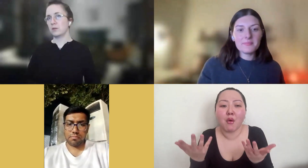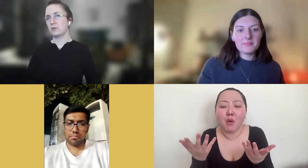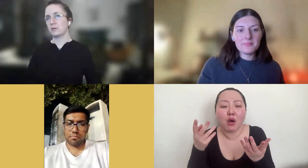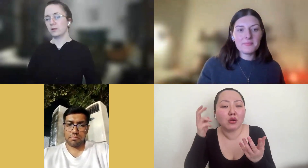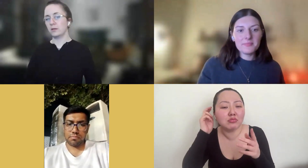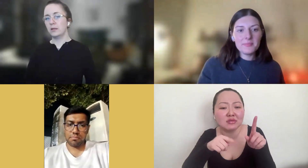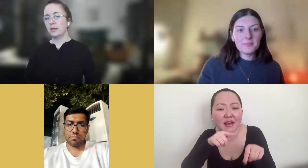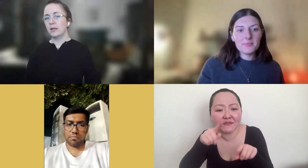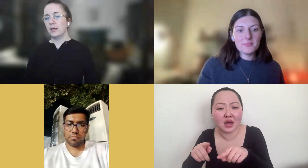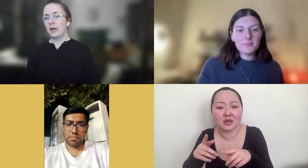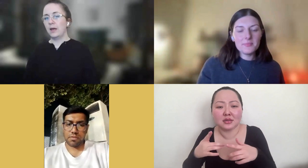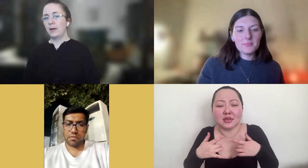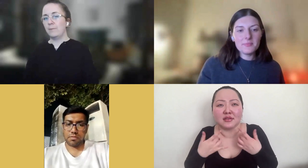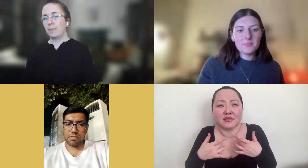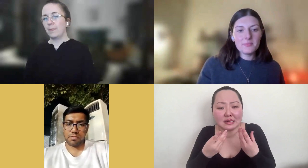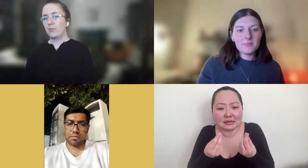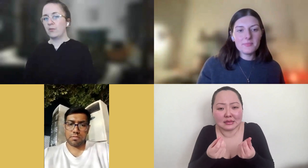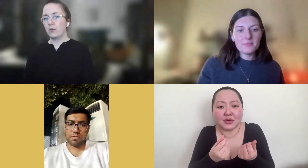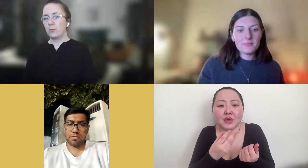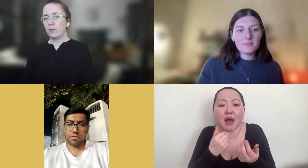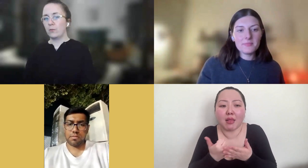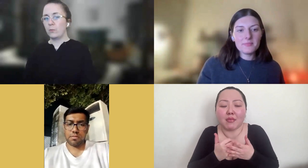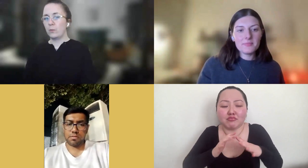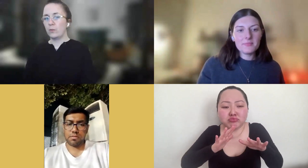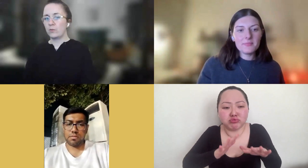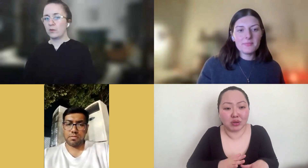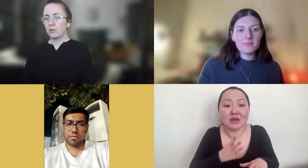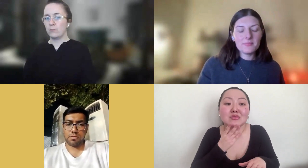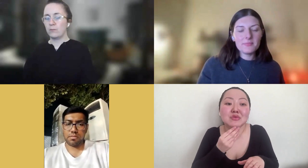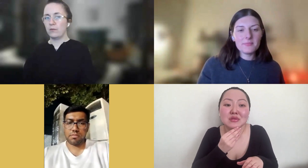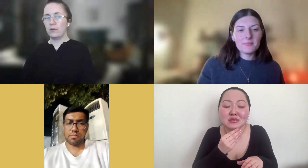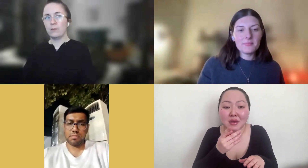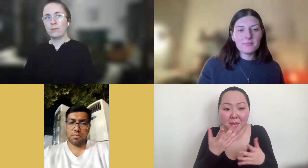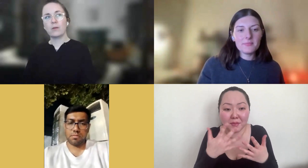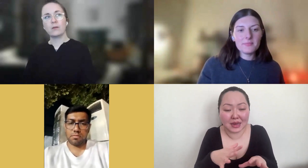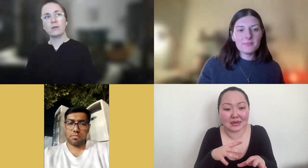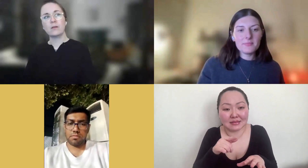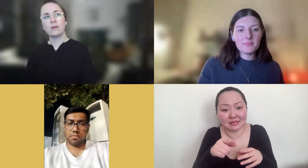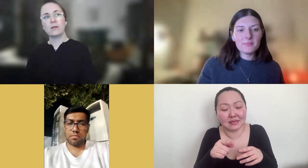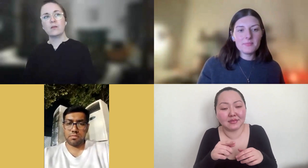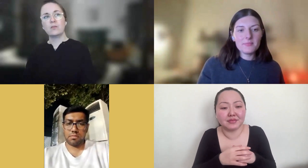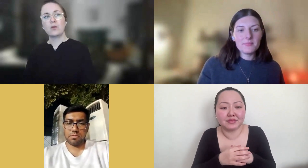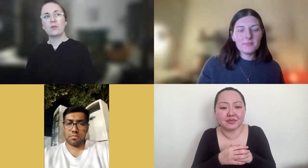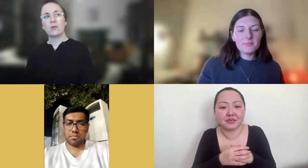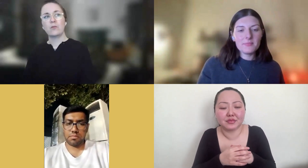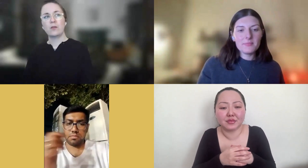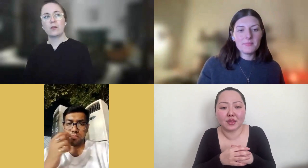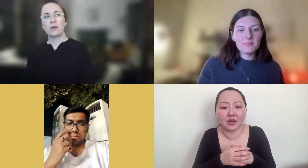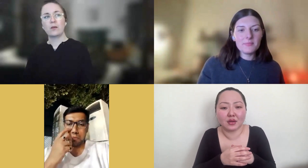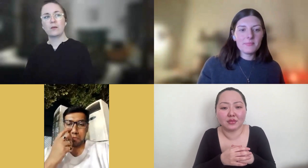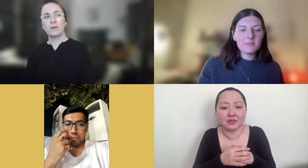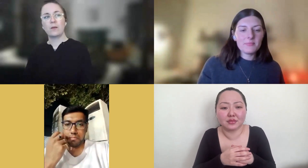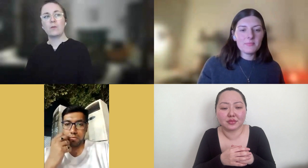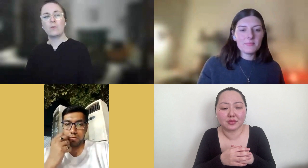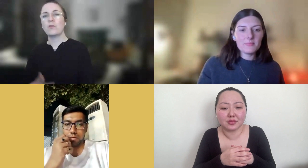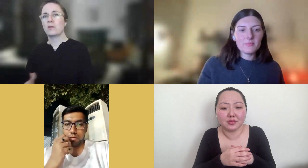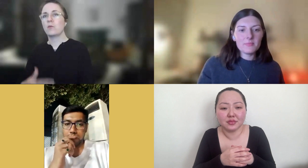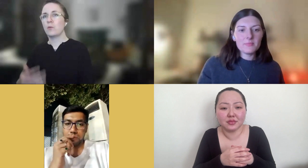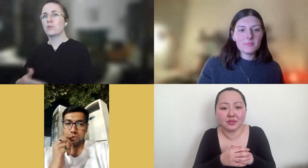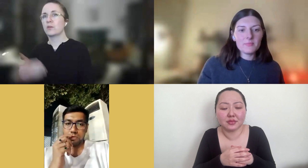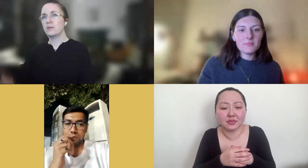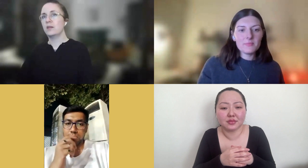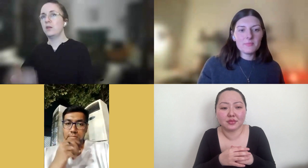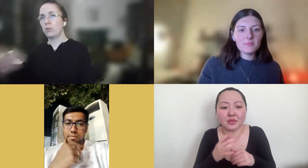its design. We want to make sure that people don t feel like - it is something we want to continue